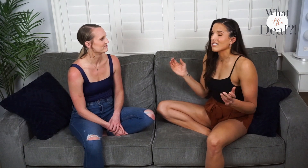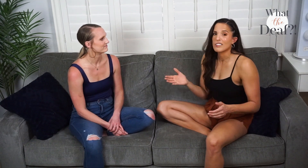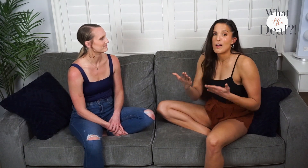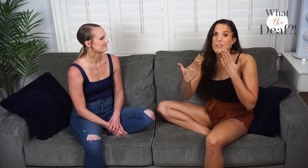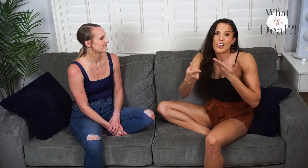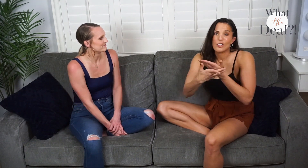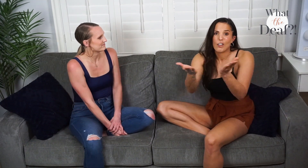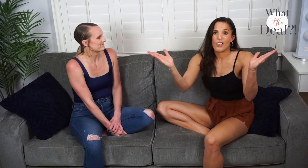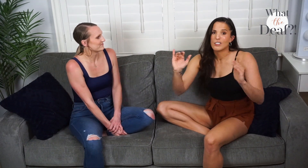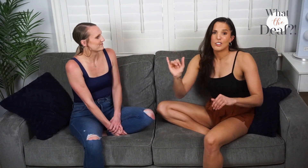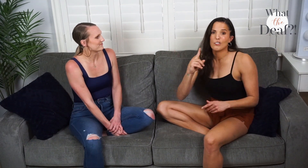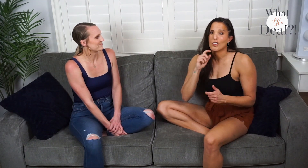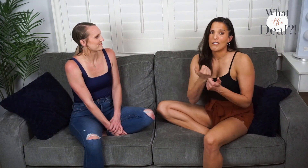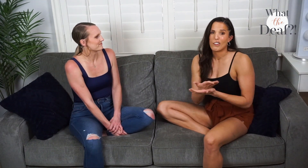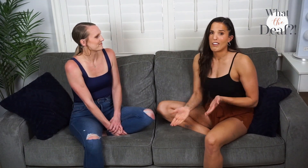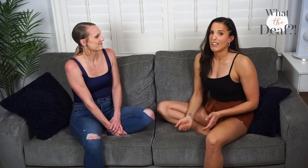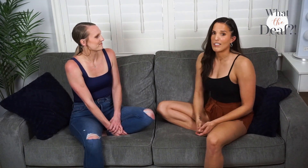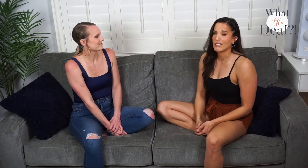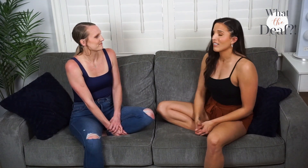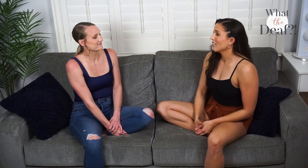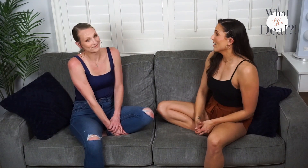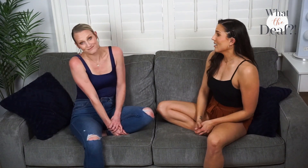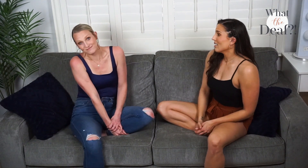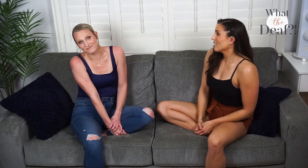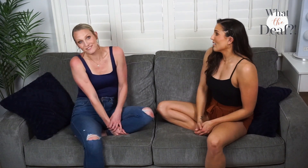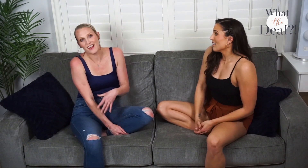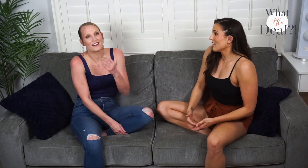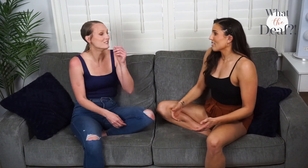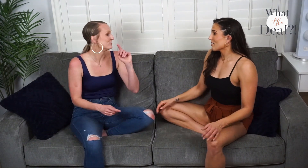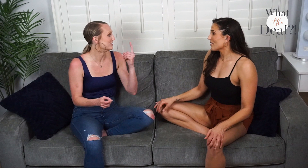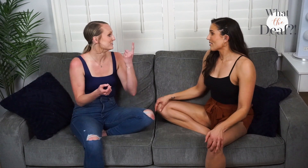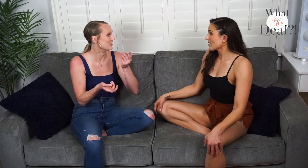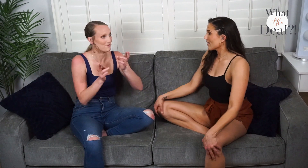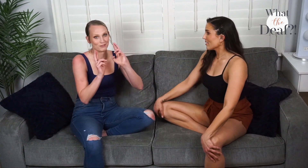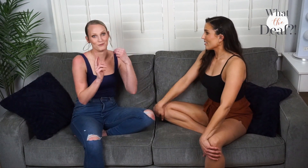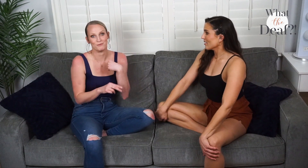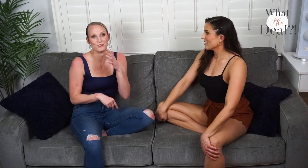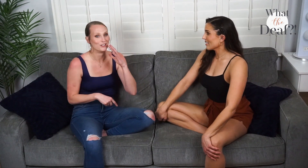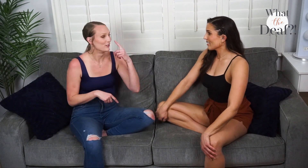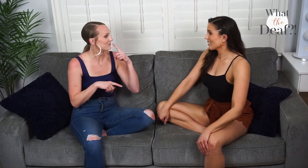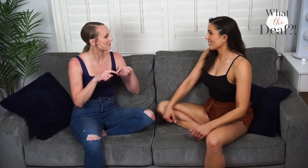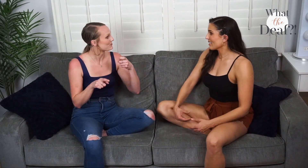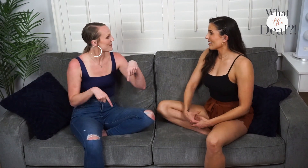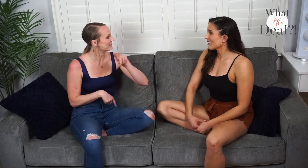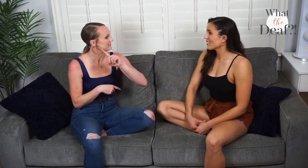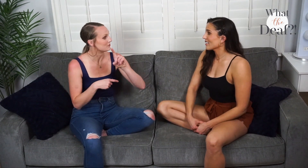And I'm thankful for you all as well for everything. And we just hope that we will hear from you guys